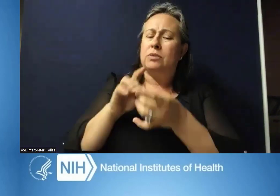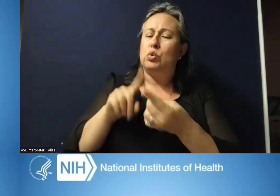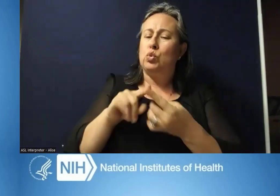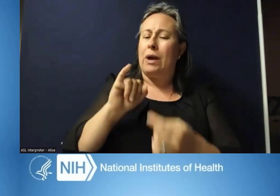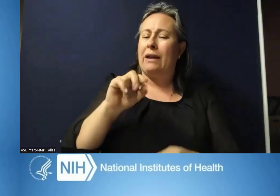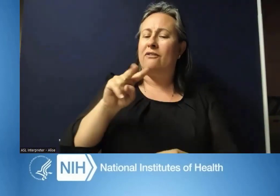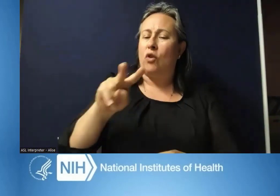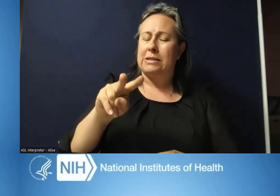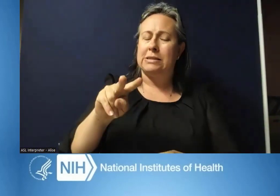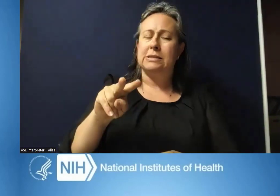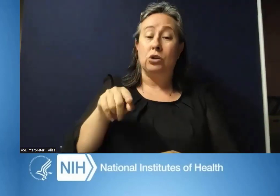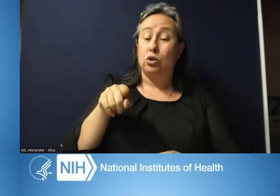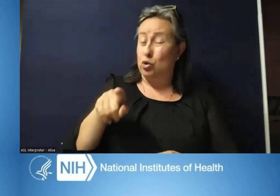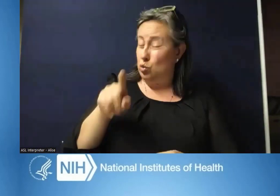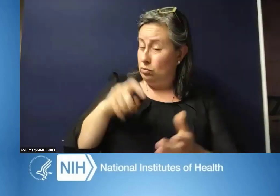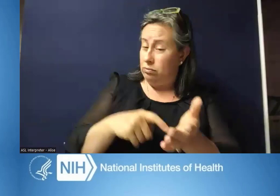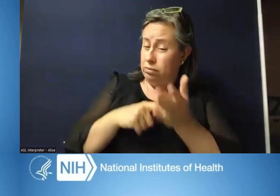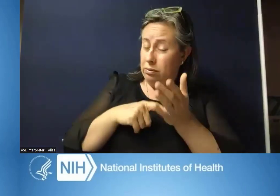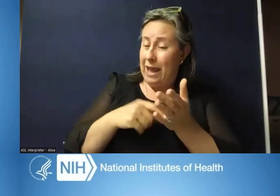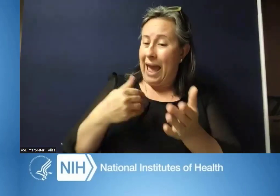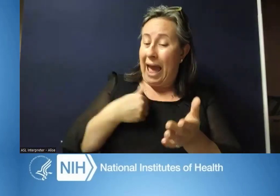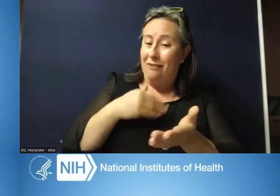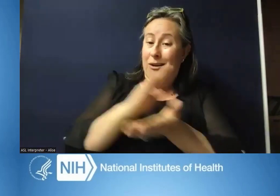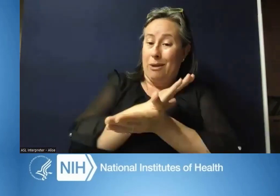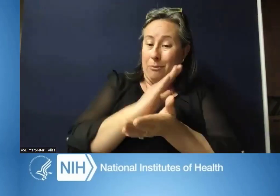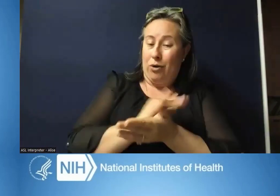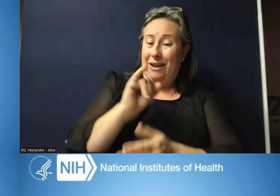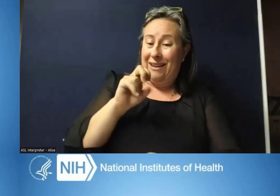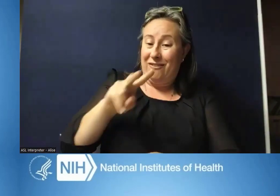Do you need an invoice in hand to report it as unobligated?